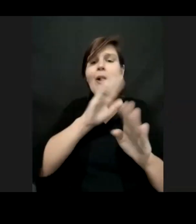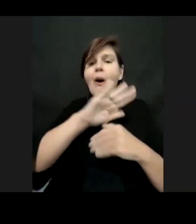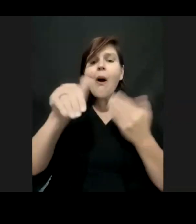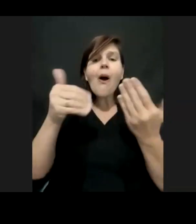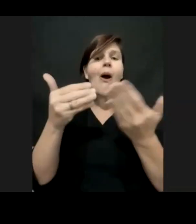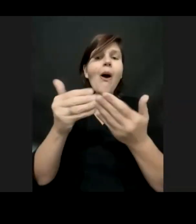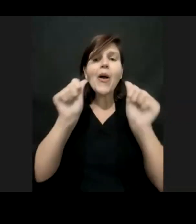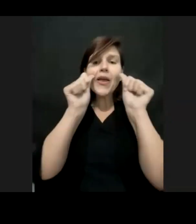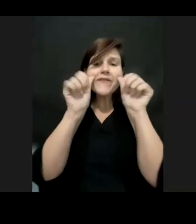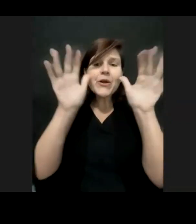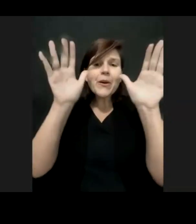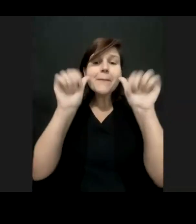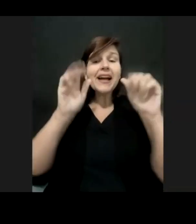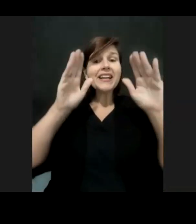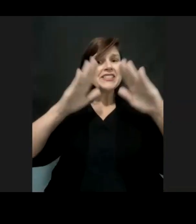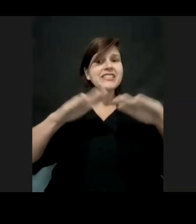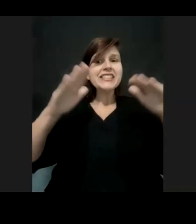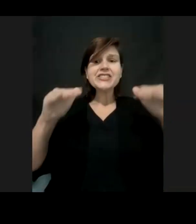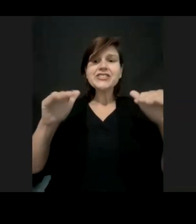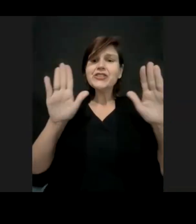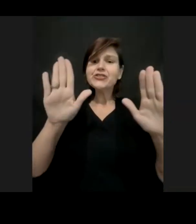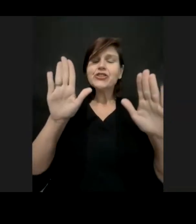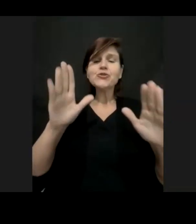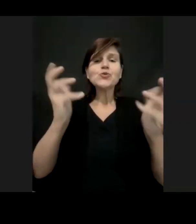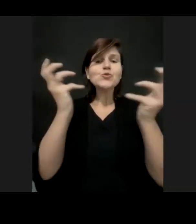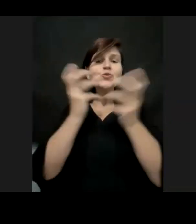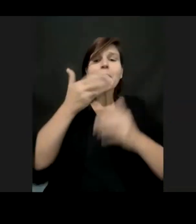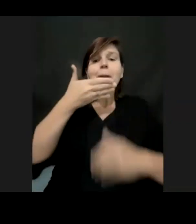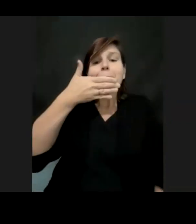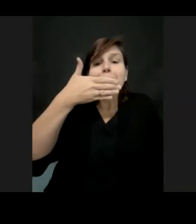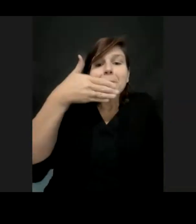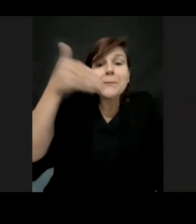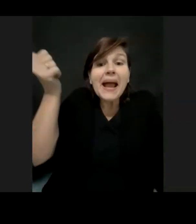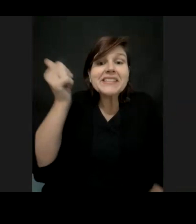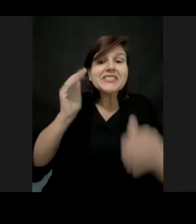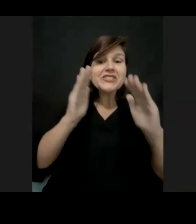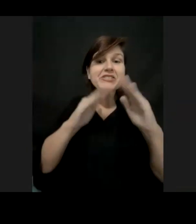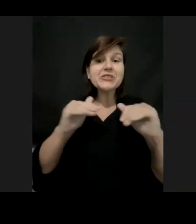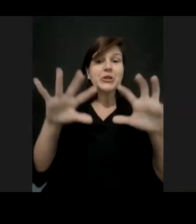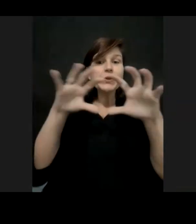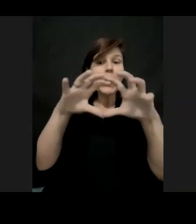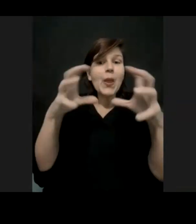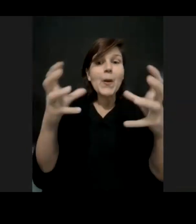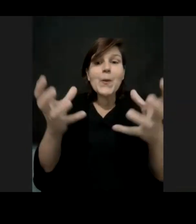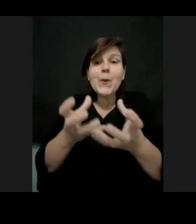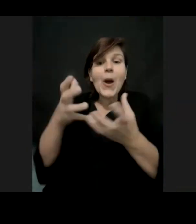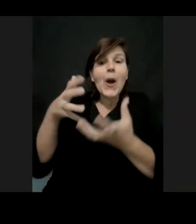Children, you’re the best children in the world! We love having you on our Story Time Show.